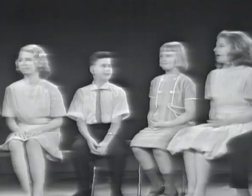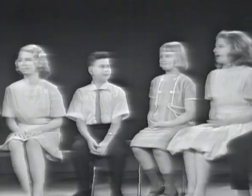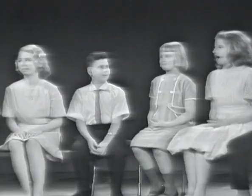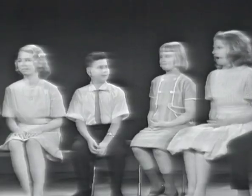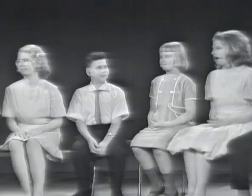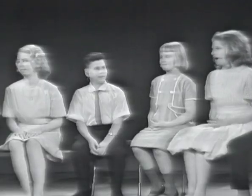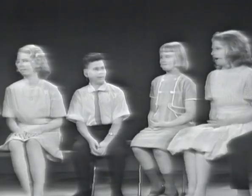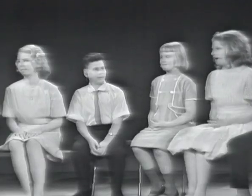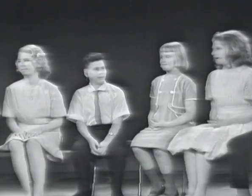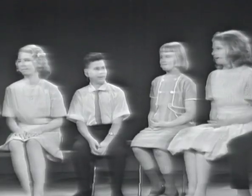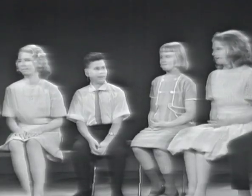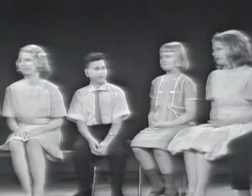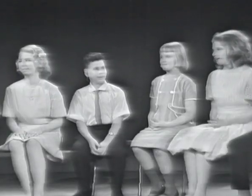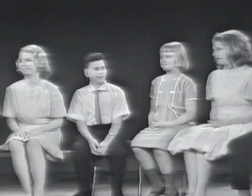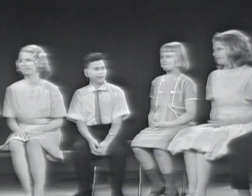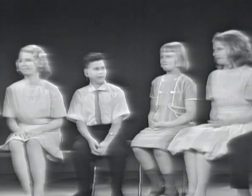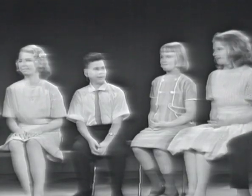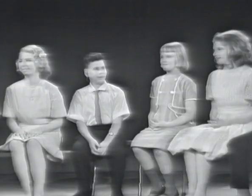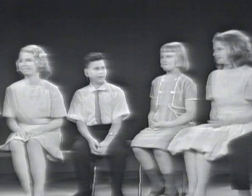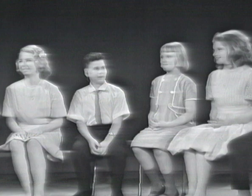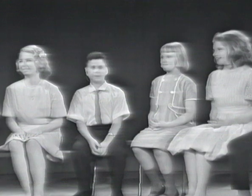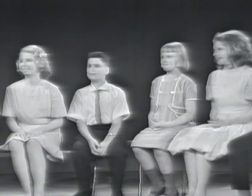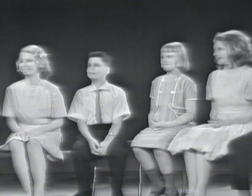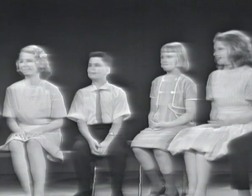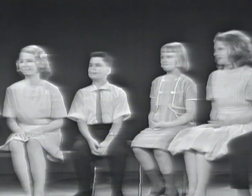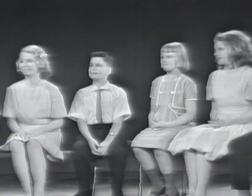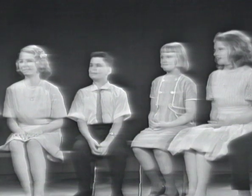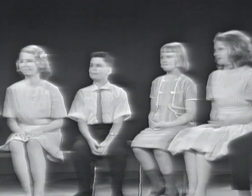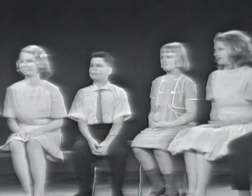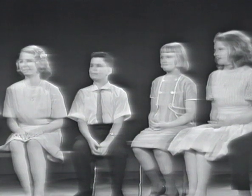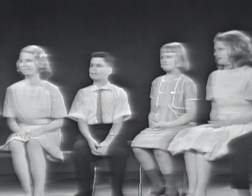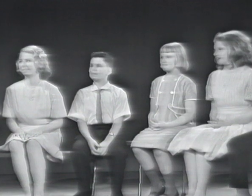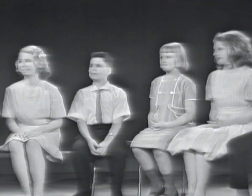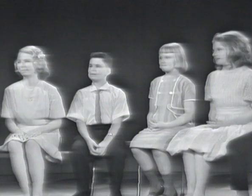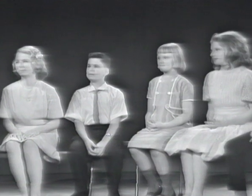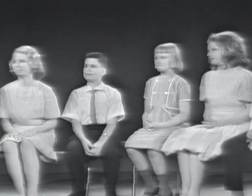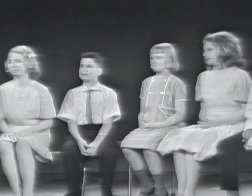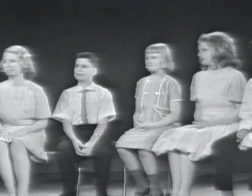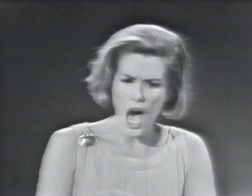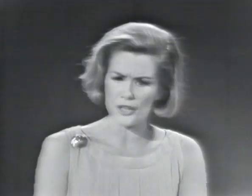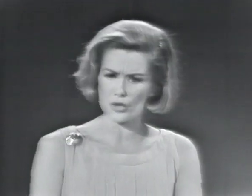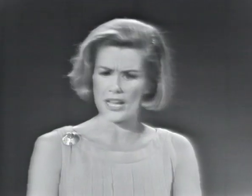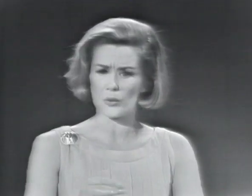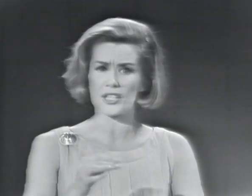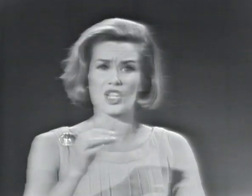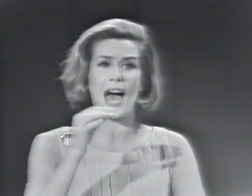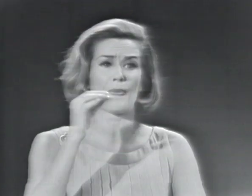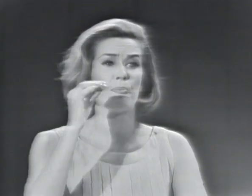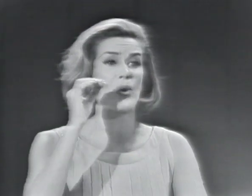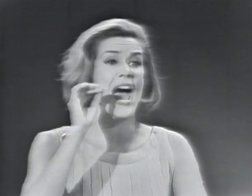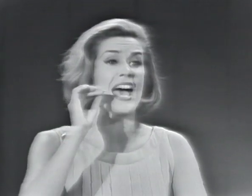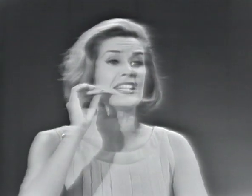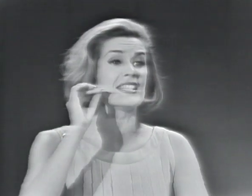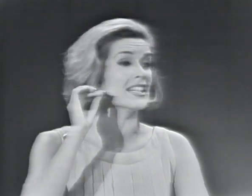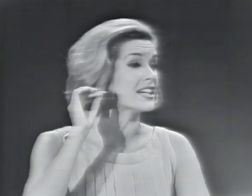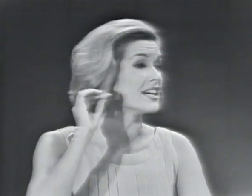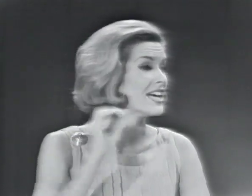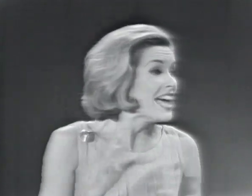LA A NOTE TO FOLLOW SEW TEA A DRINK WITH JAM AND BREAD